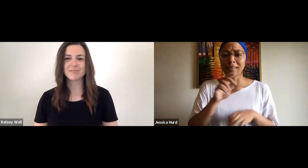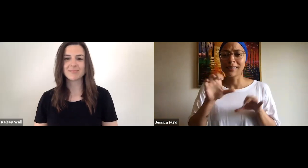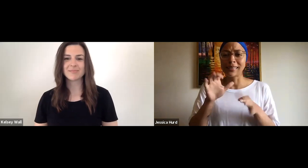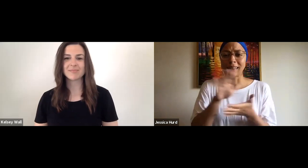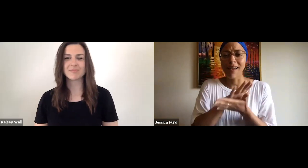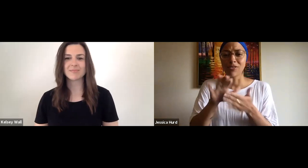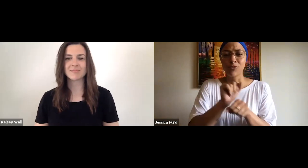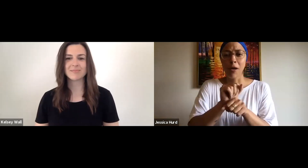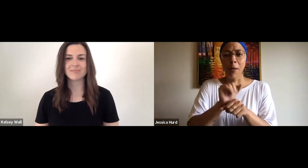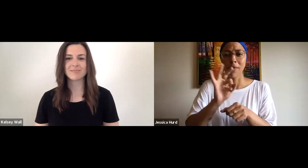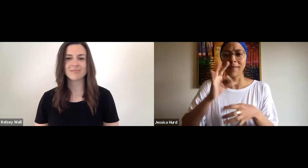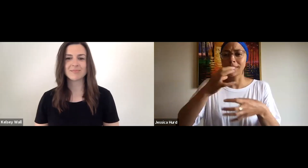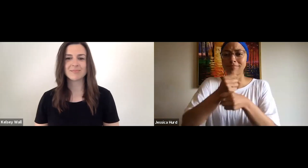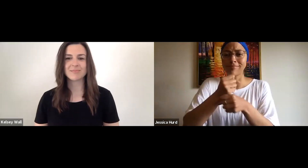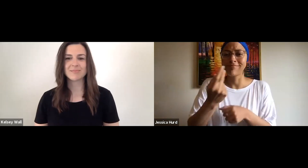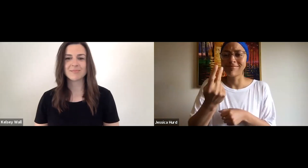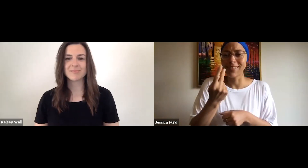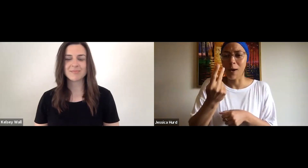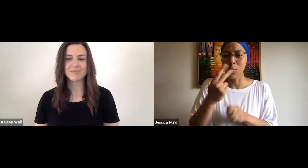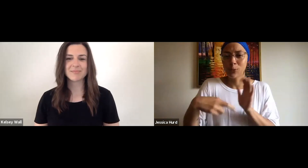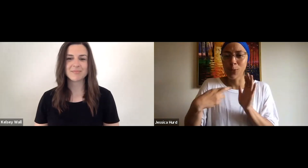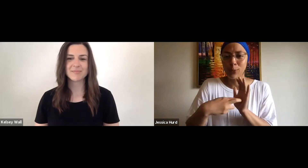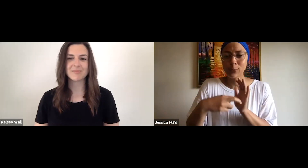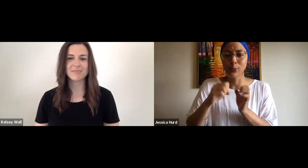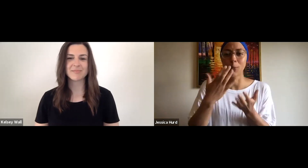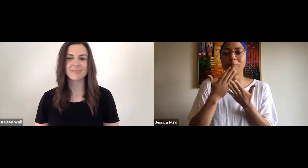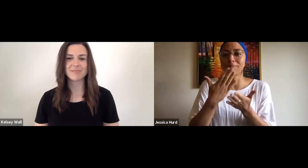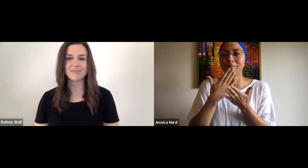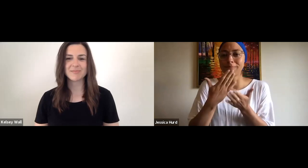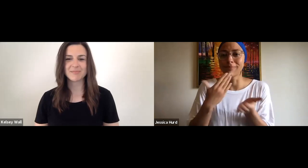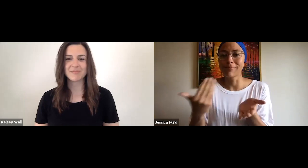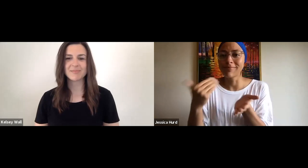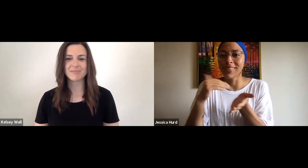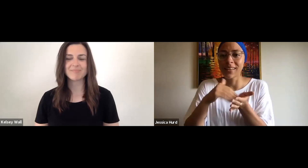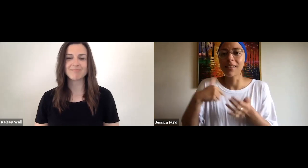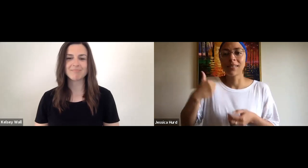oh, you just did such a nice job of, like, summarizing our roles here.